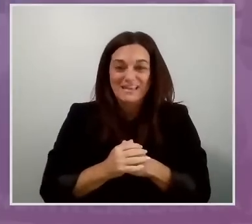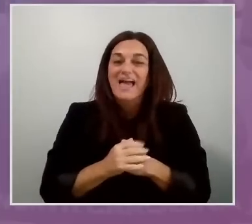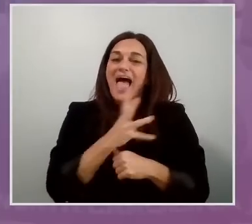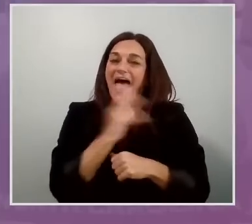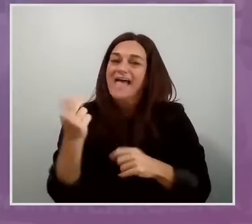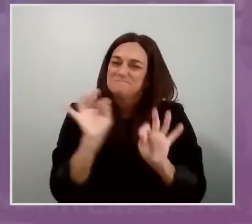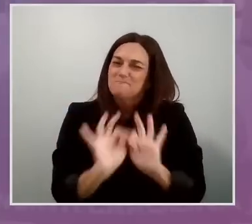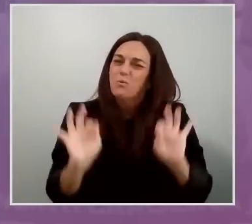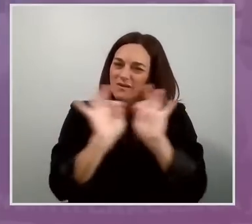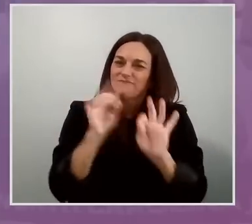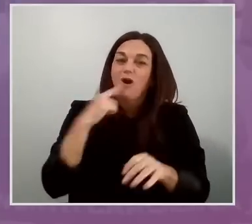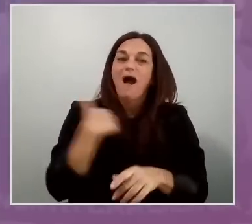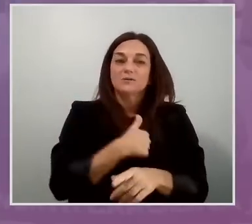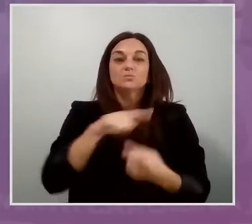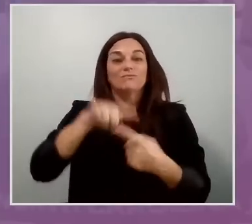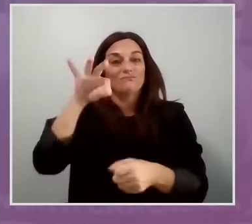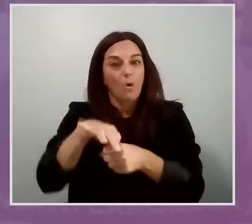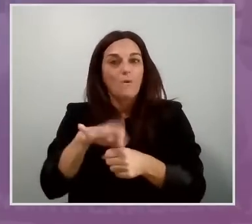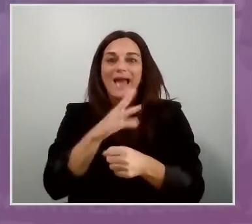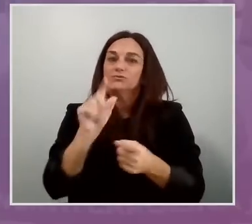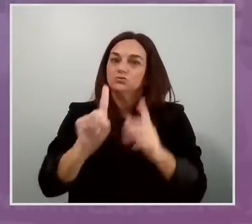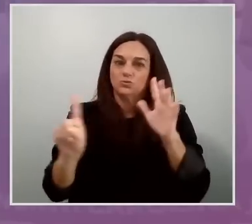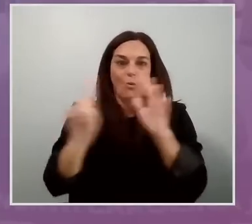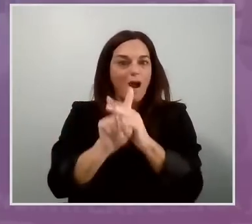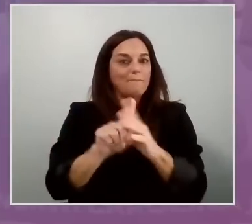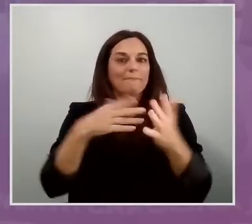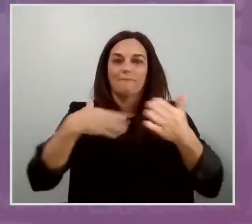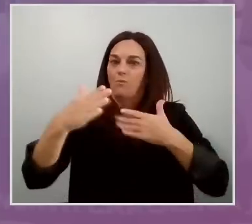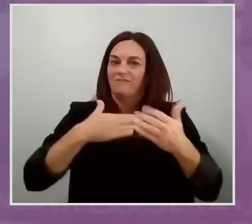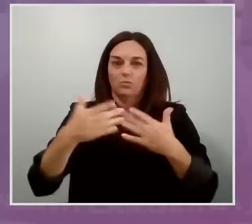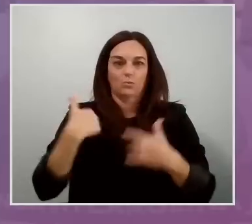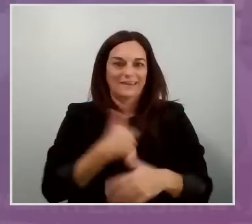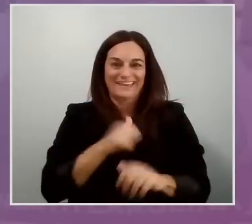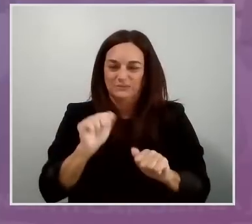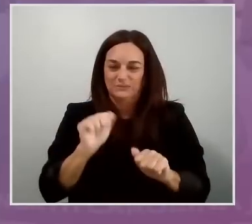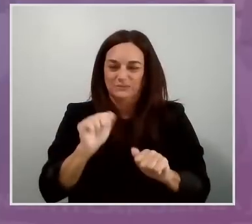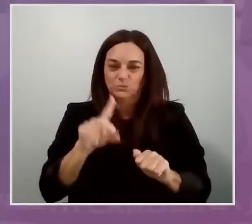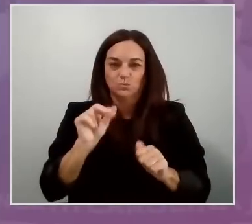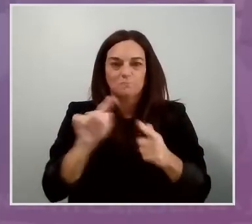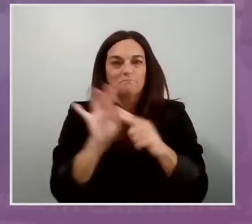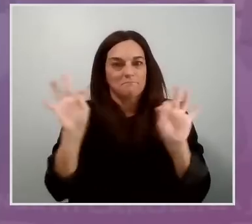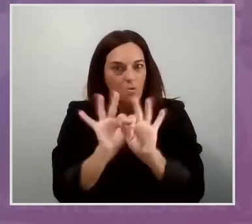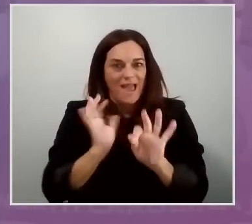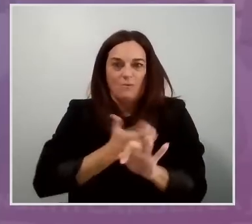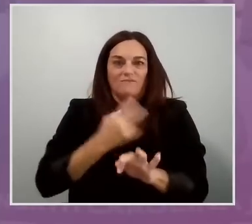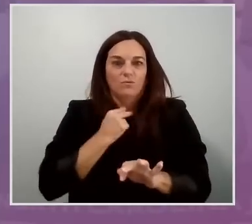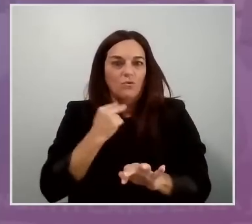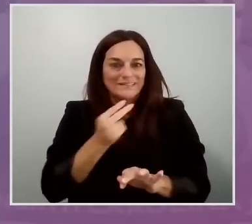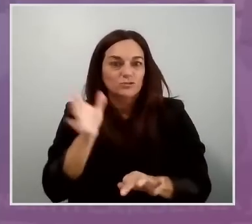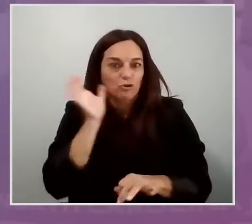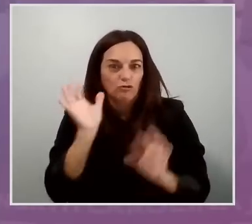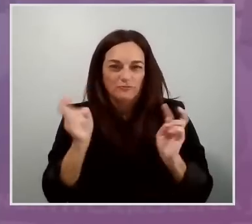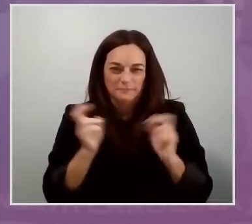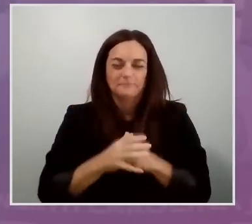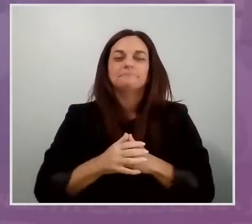IT IS THE MOST -- IT'S IMPORTANT FOR US TO VOTE AND